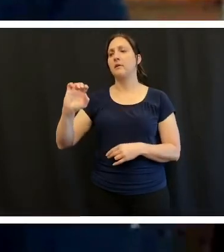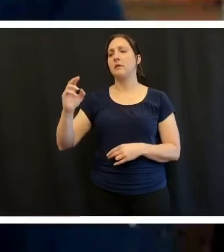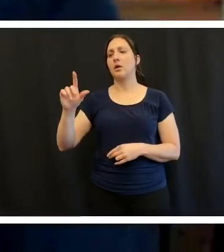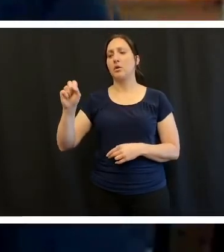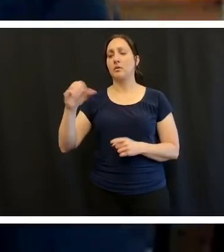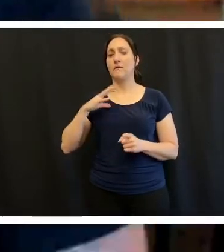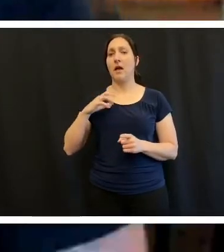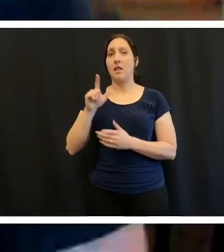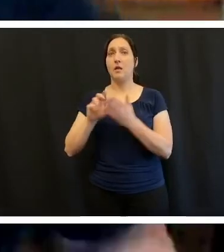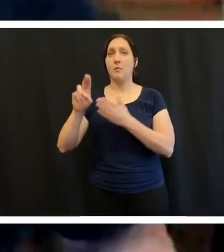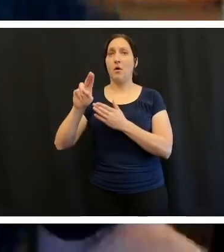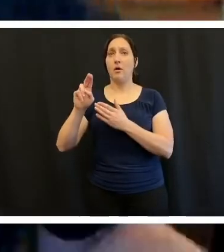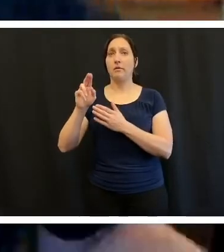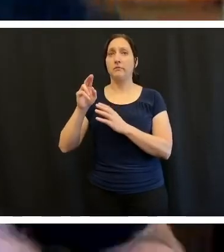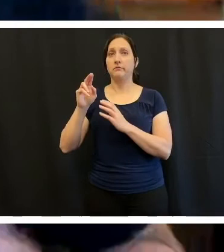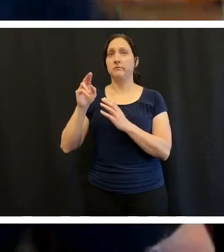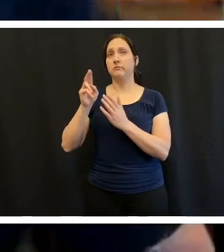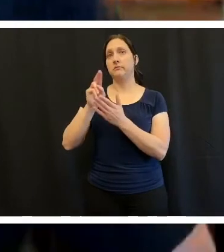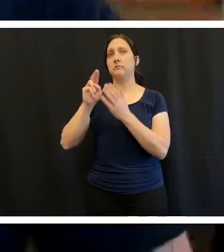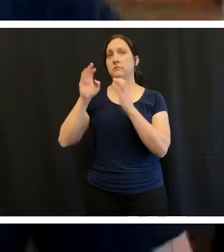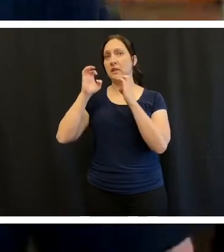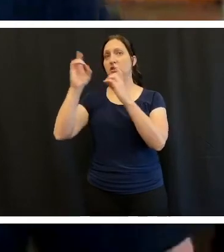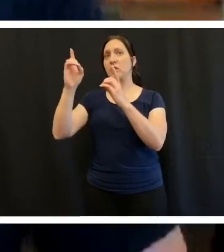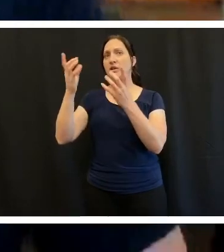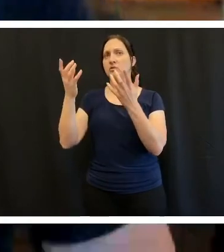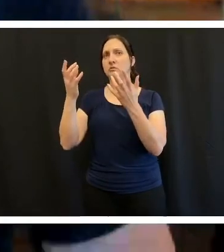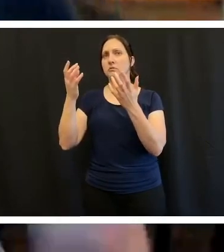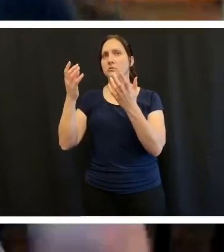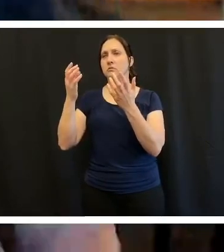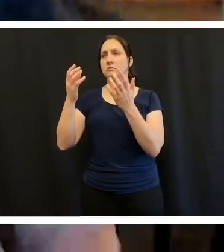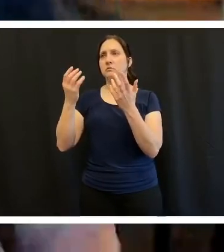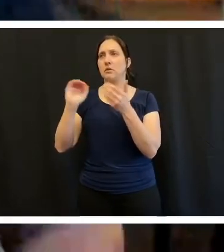to help deliver lessons to kids at Beaumont who don't necessarily have WiFi?